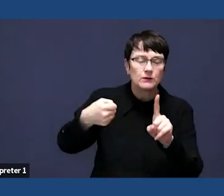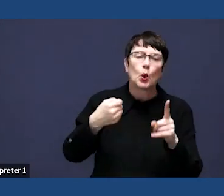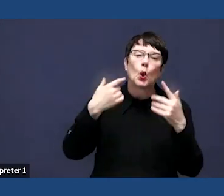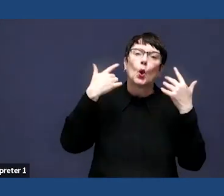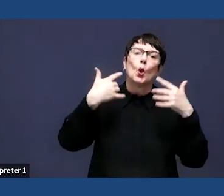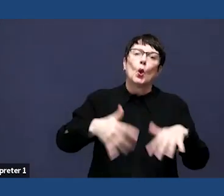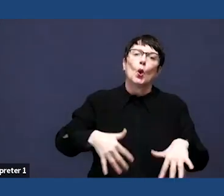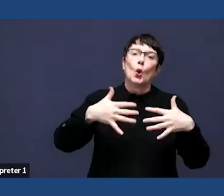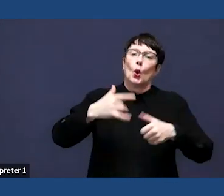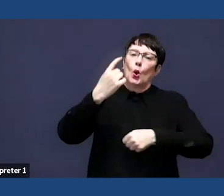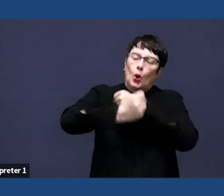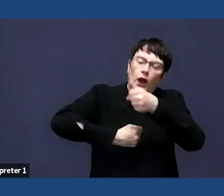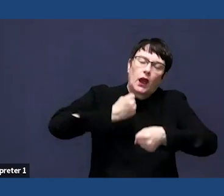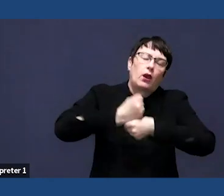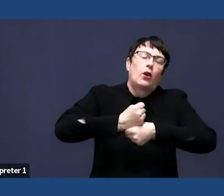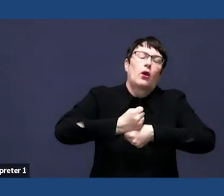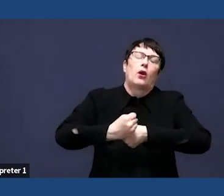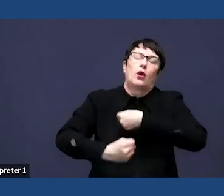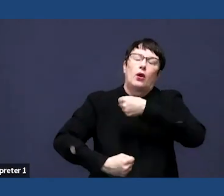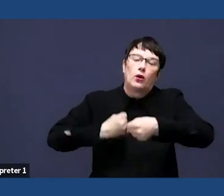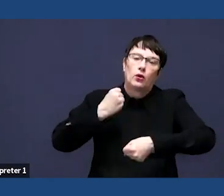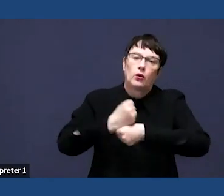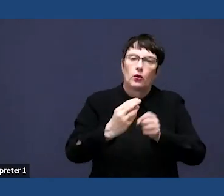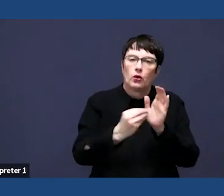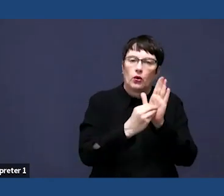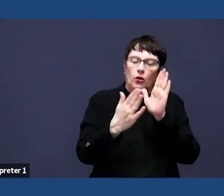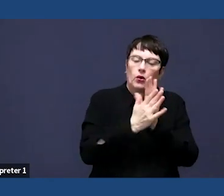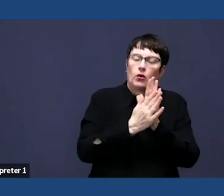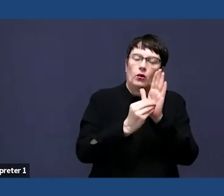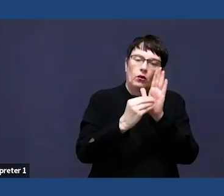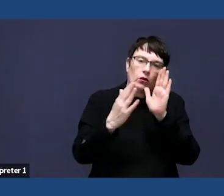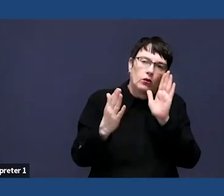And we know that older men are not protected by many laws that are designed to protect